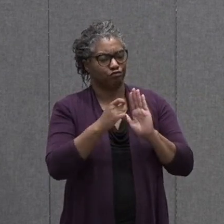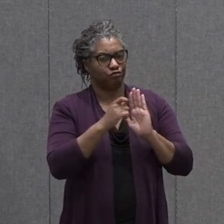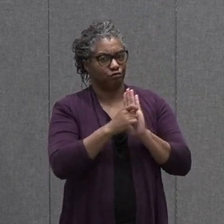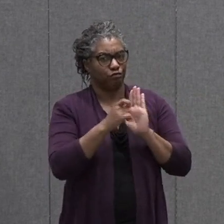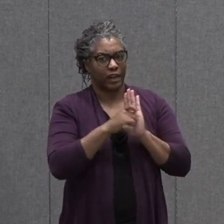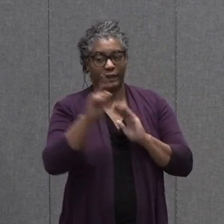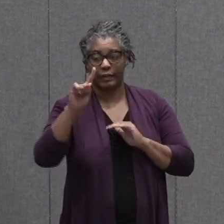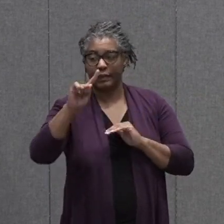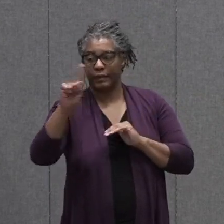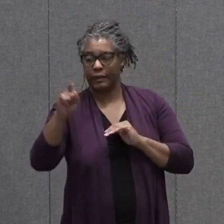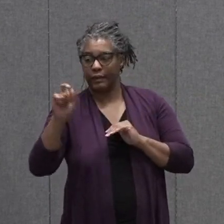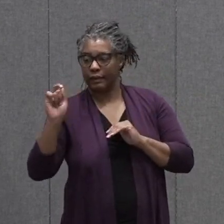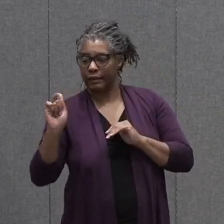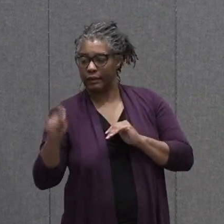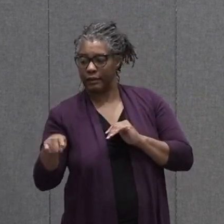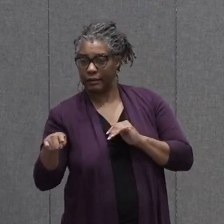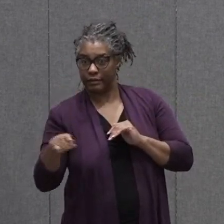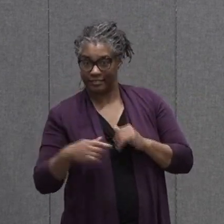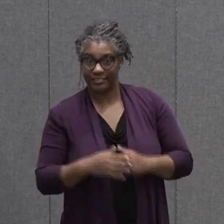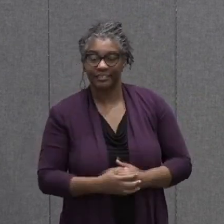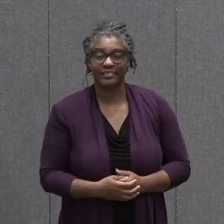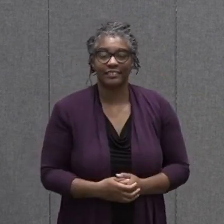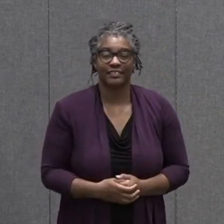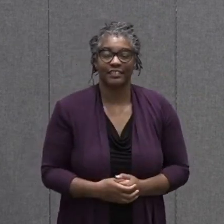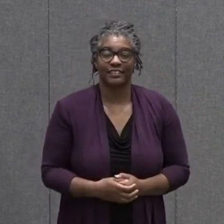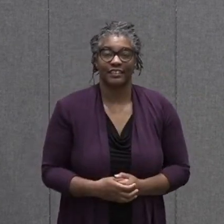Can you find our sight word, are, in this sentence?